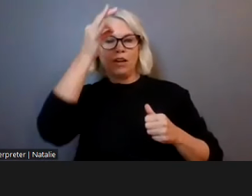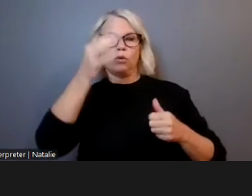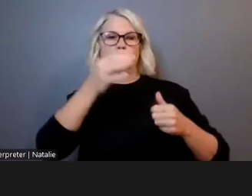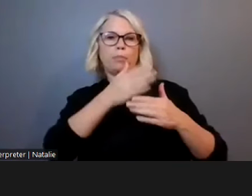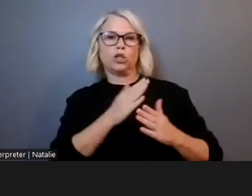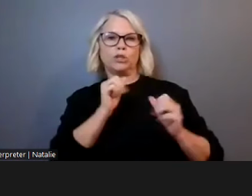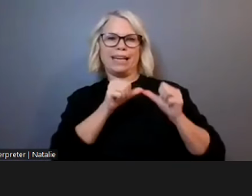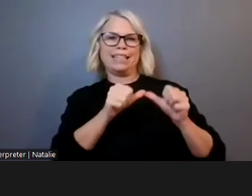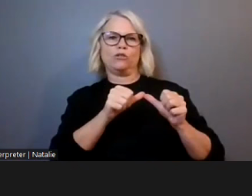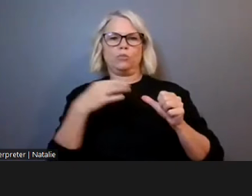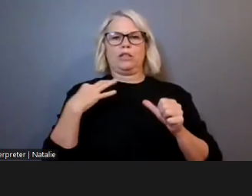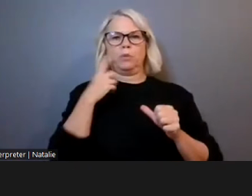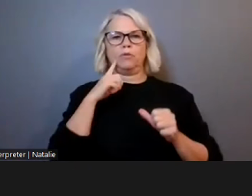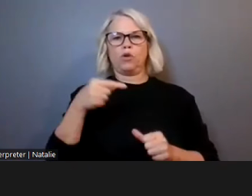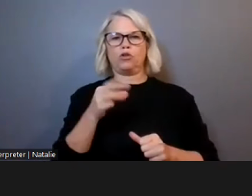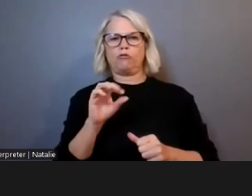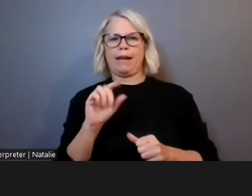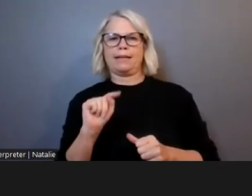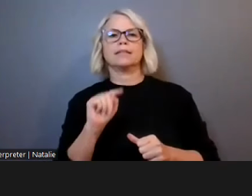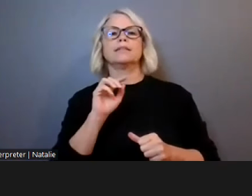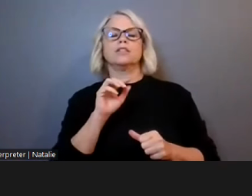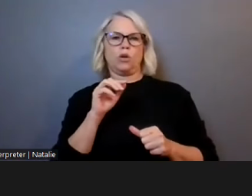and those kinds of things. That is underway and we have a lot of stuff going on.